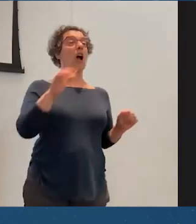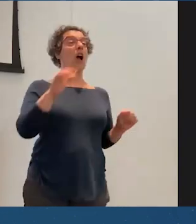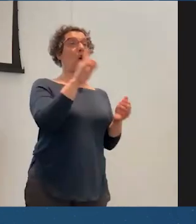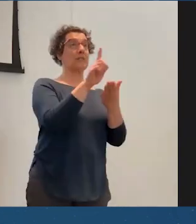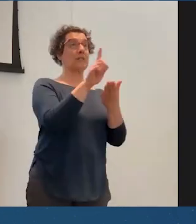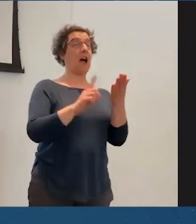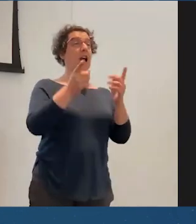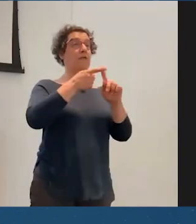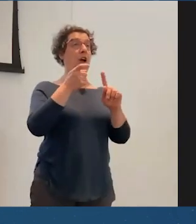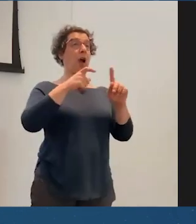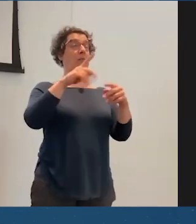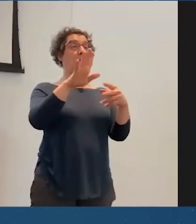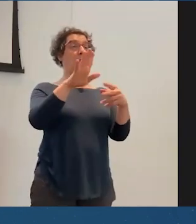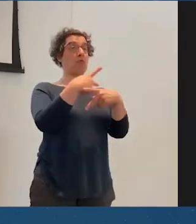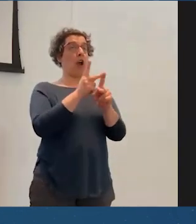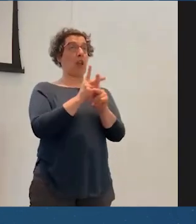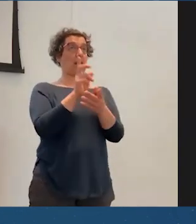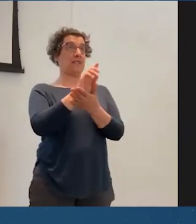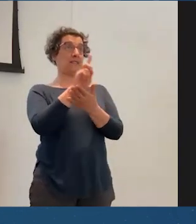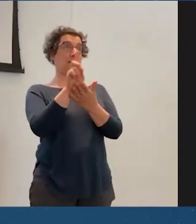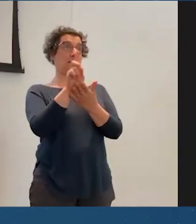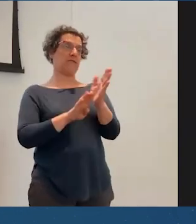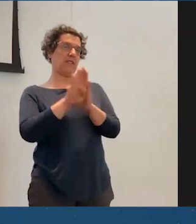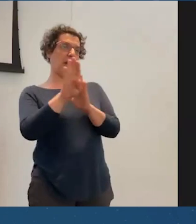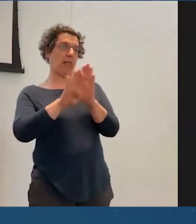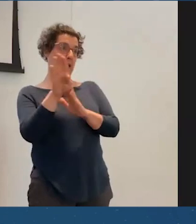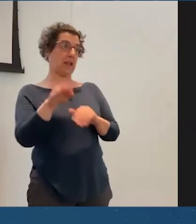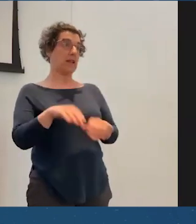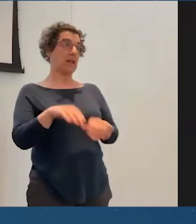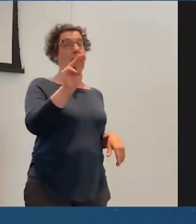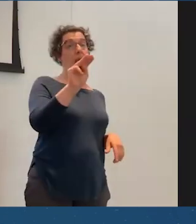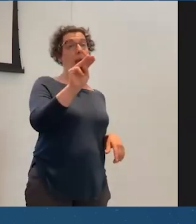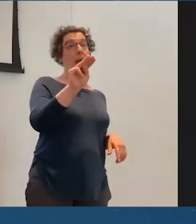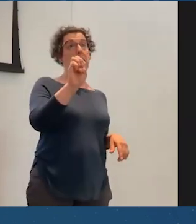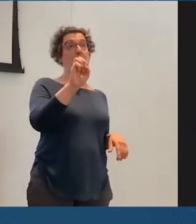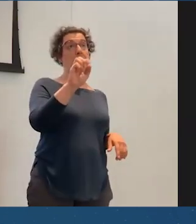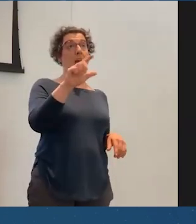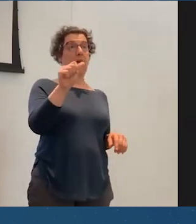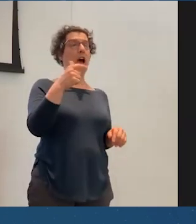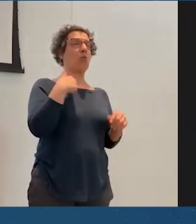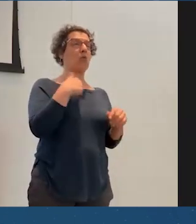So at Meta, we run through a very high-level product